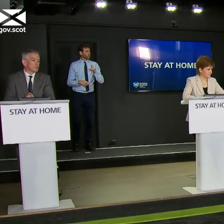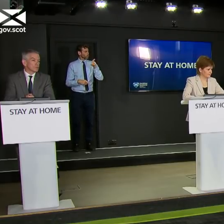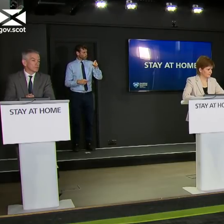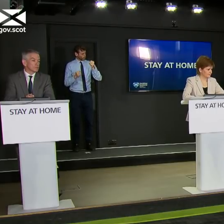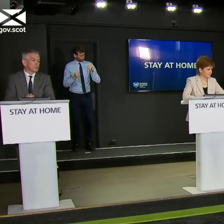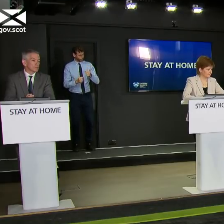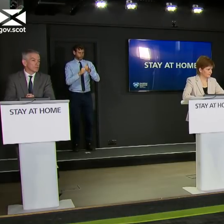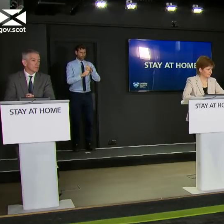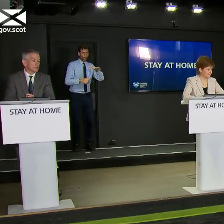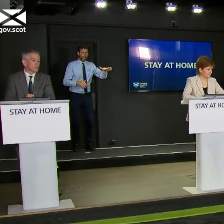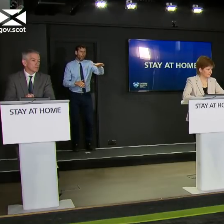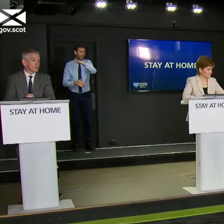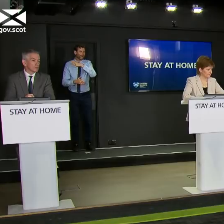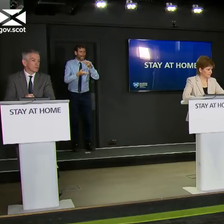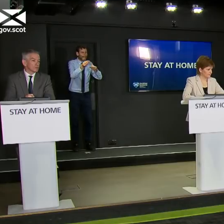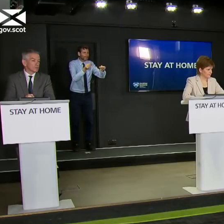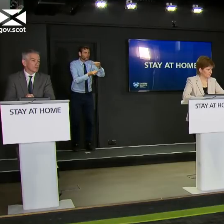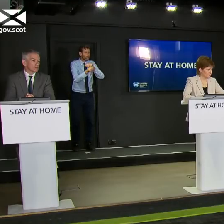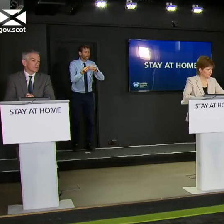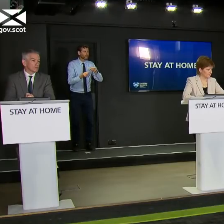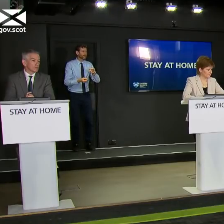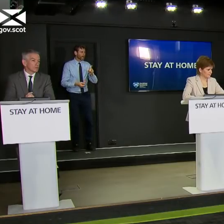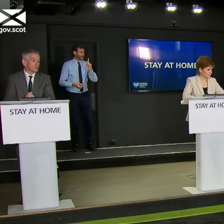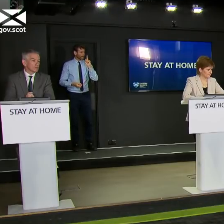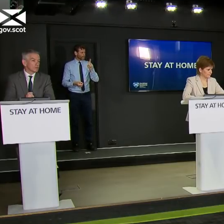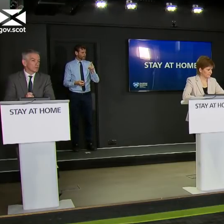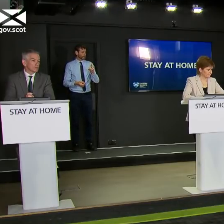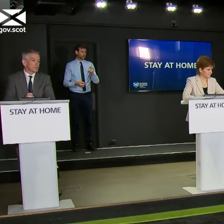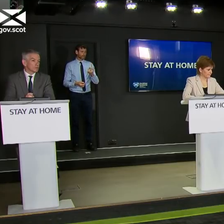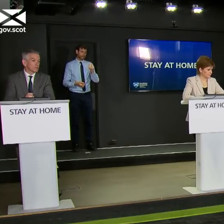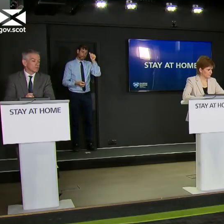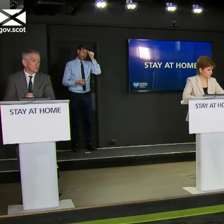But what reassurance can you give to people across Scotland who are looking at these announcements